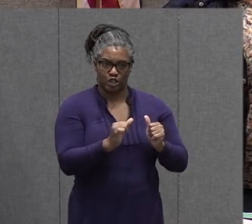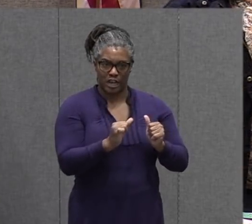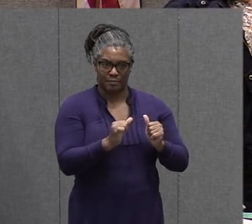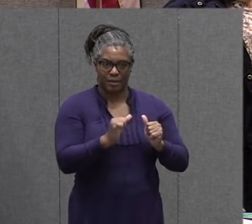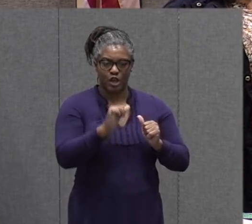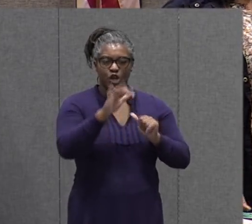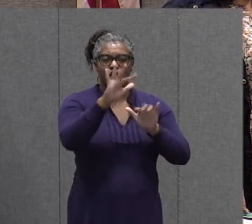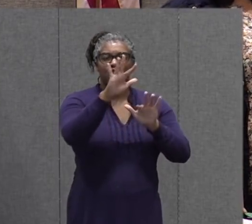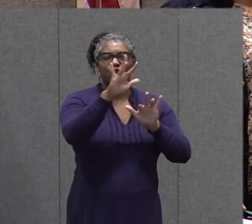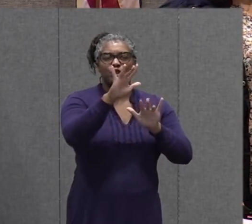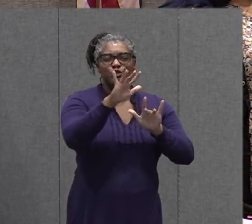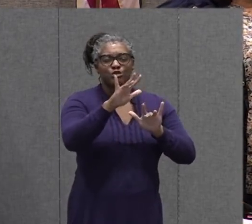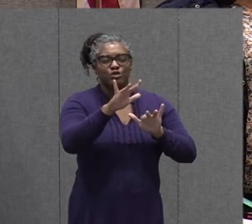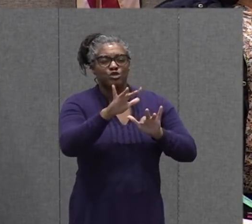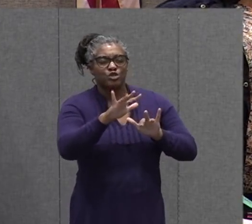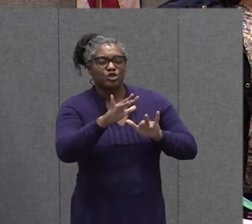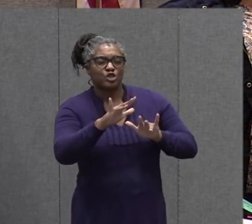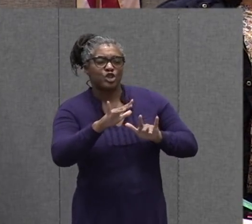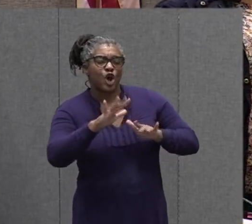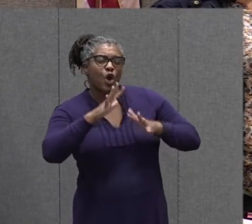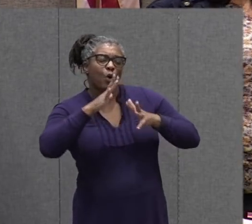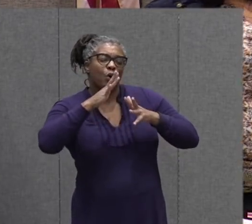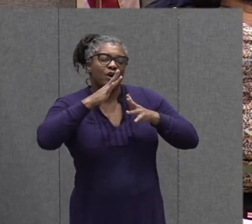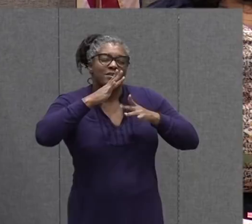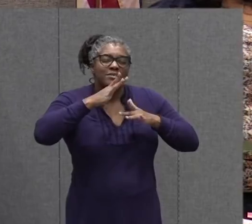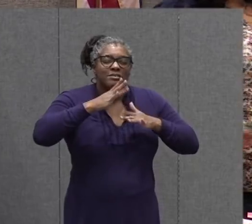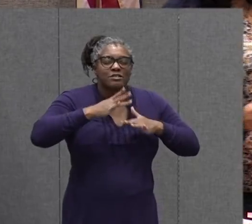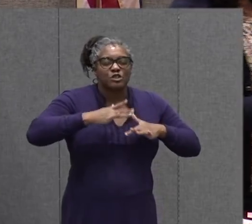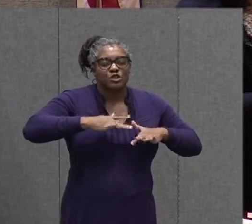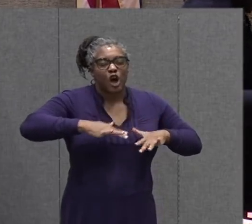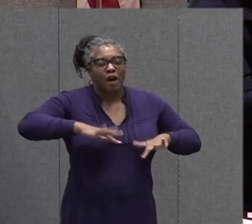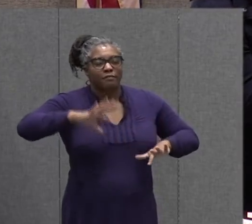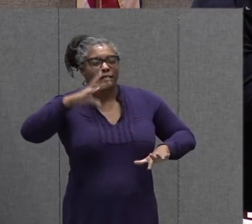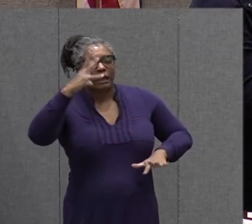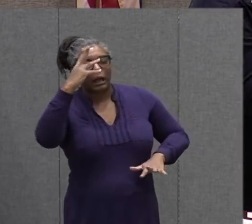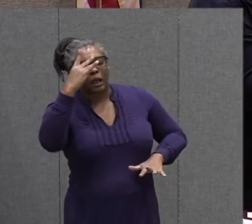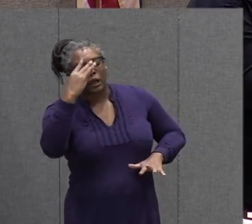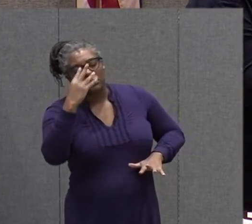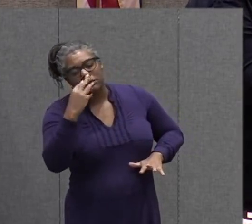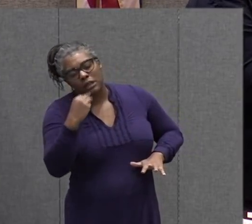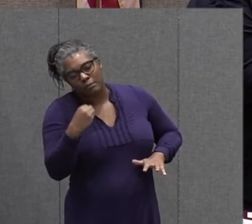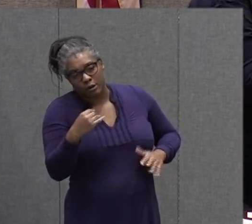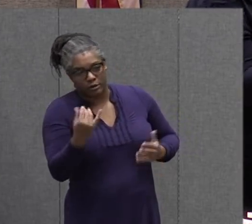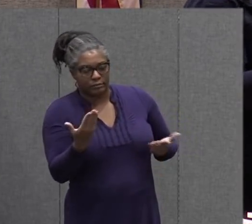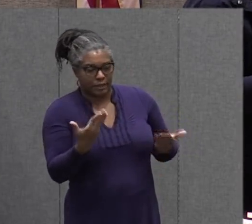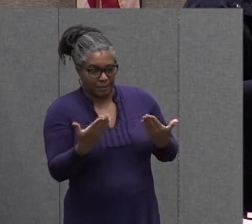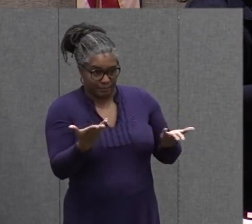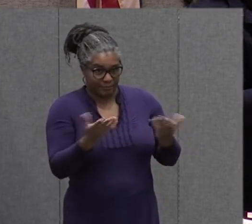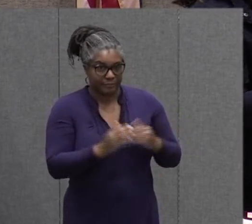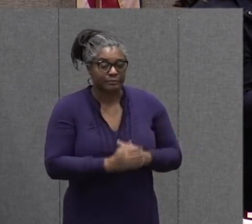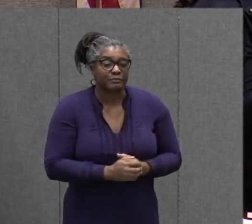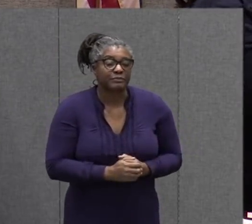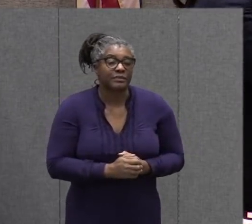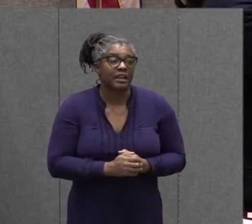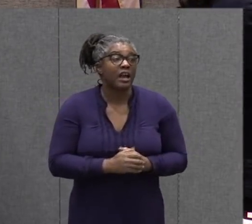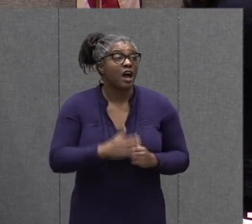So, the meaning that I found, but I love yours. - Thank you. [Miss Garcia] It helps me visualize, the meaning that I found, and that I wrote says,